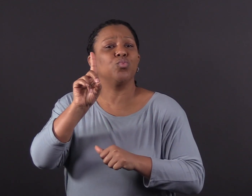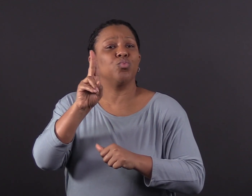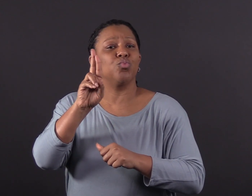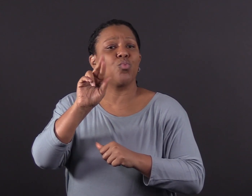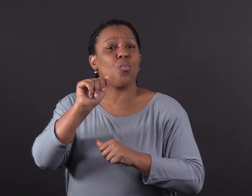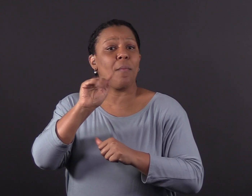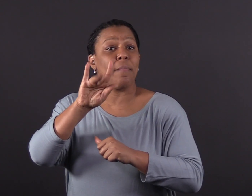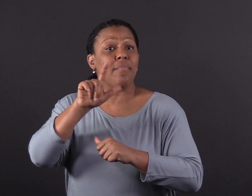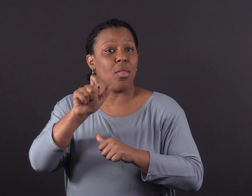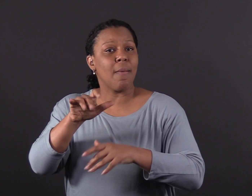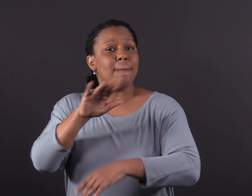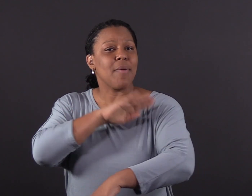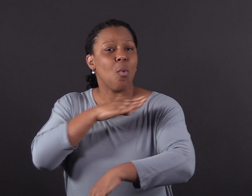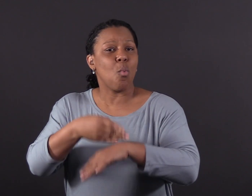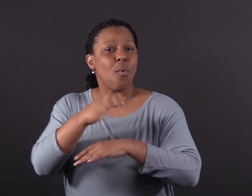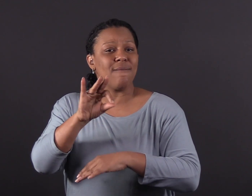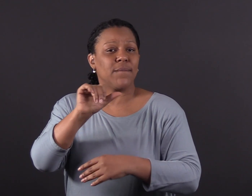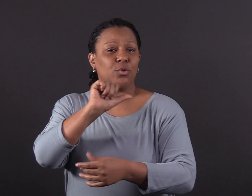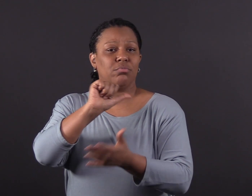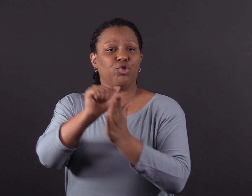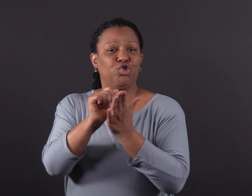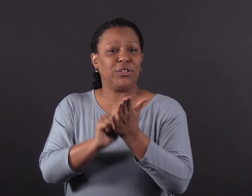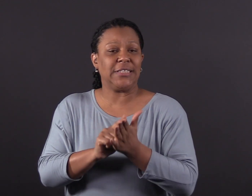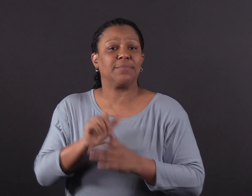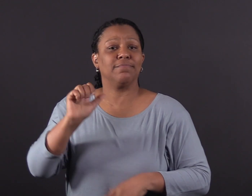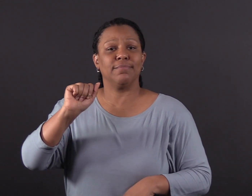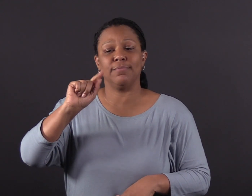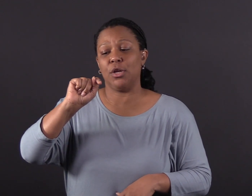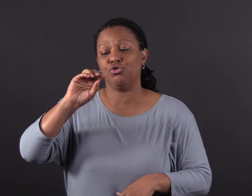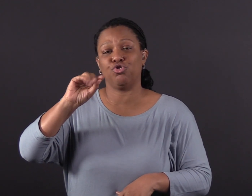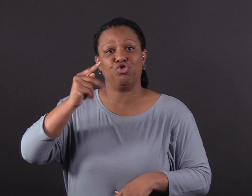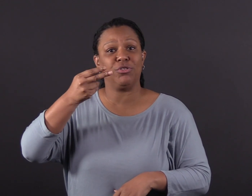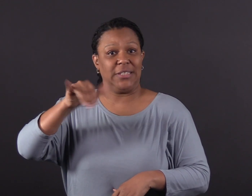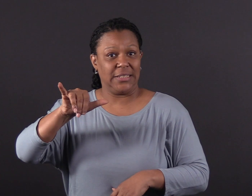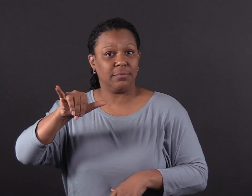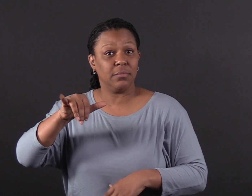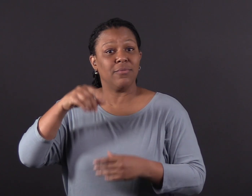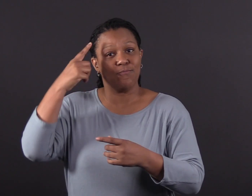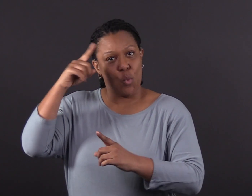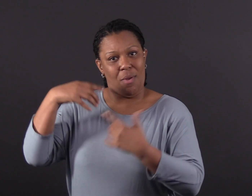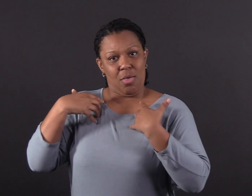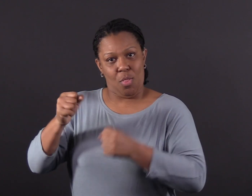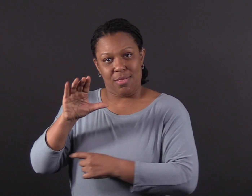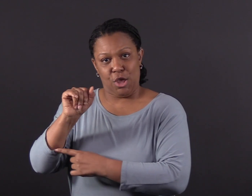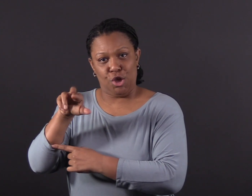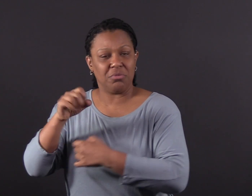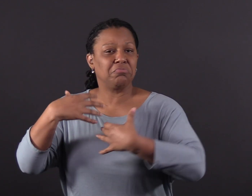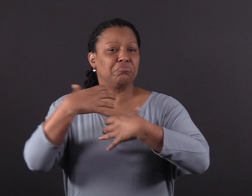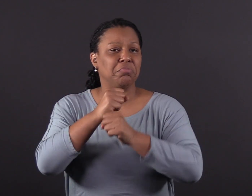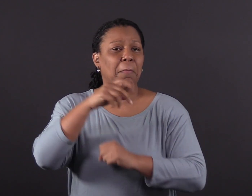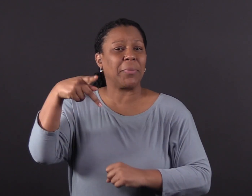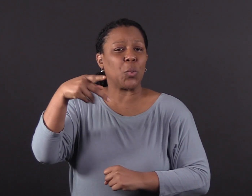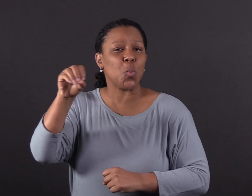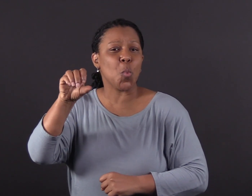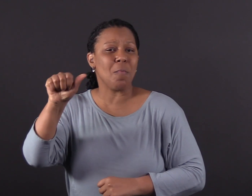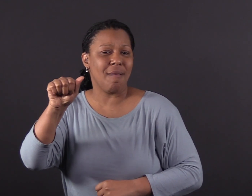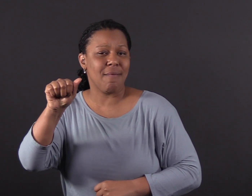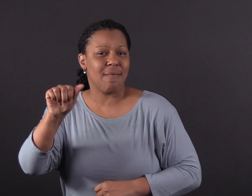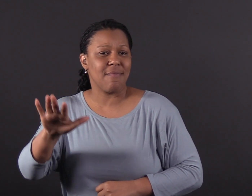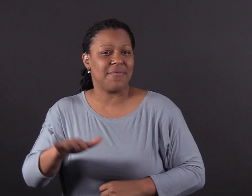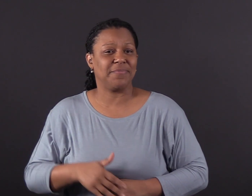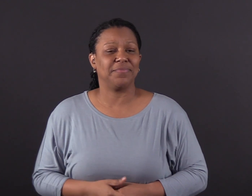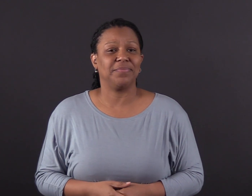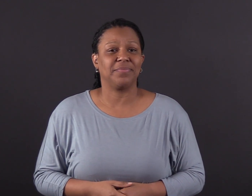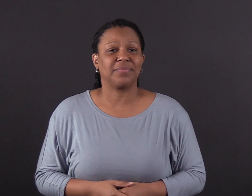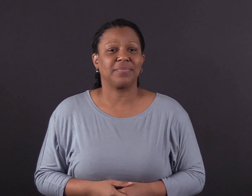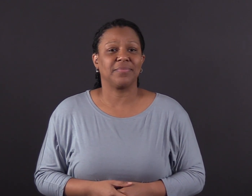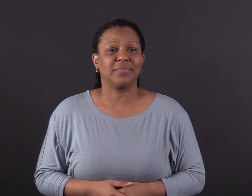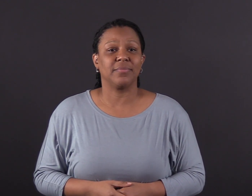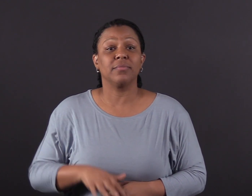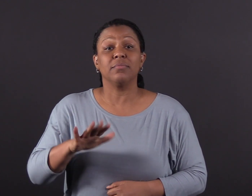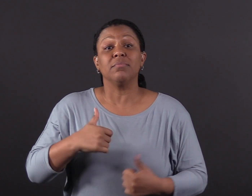Durable power of attorney for healthcare.